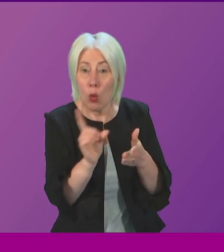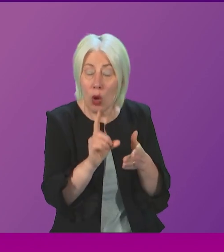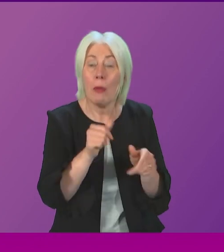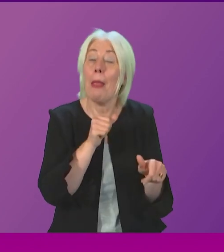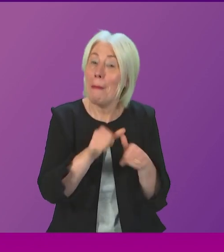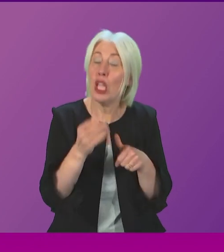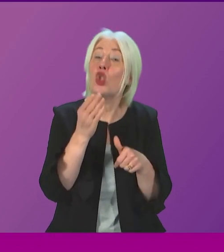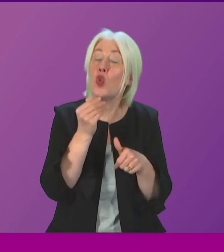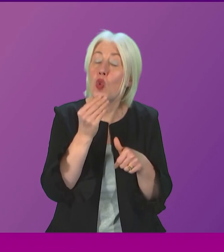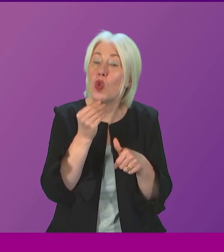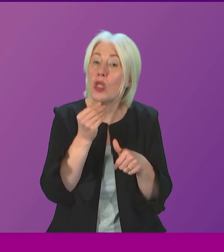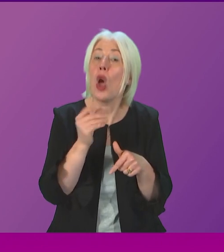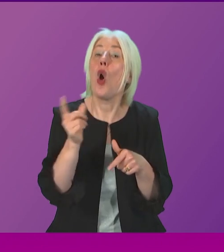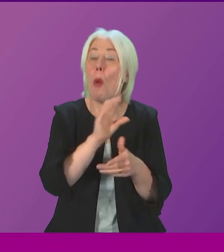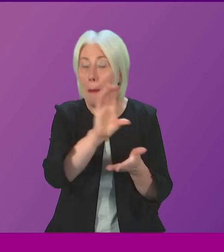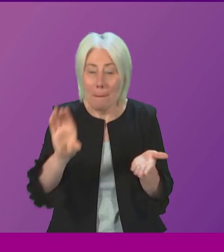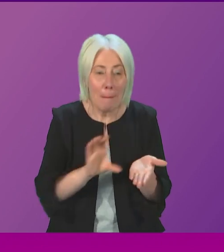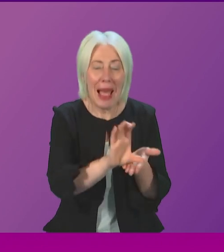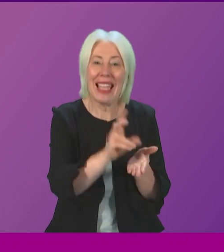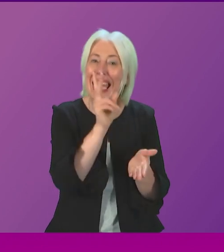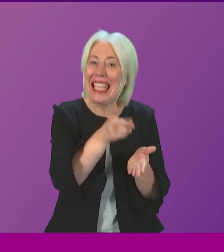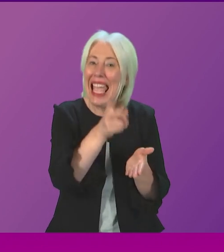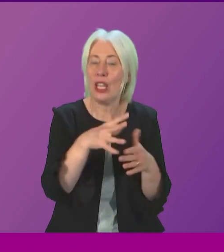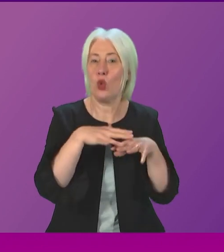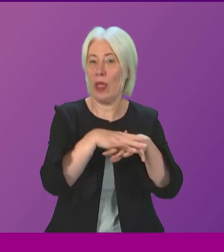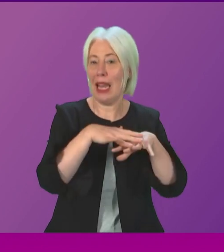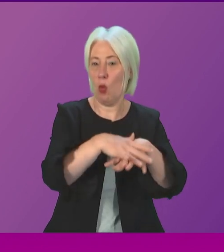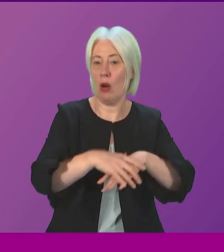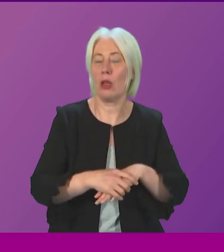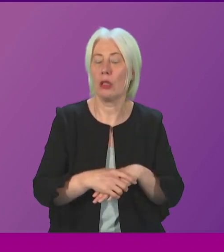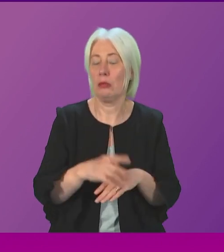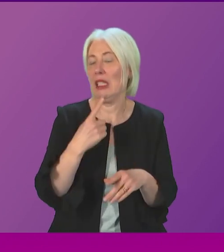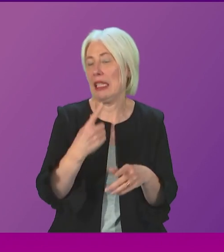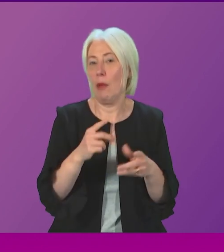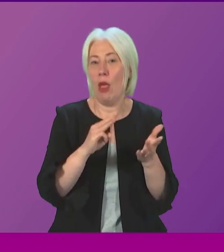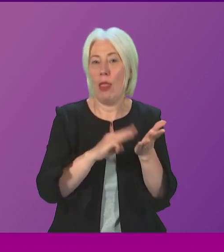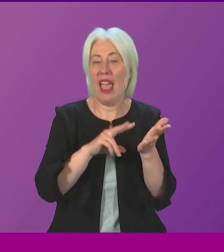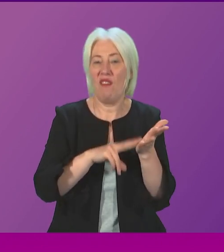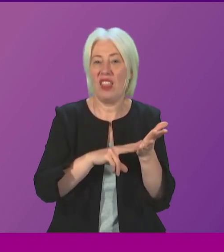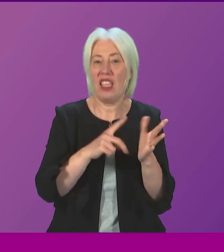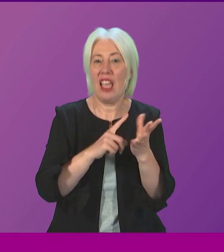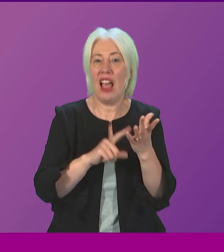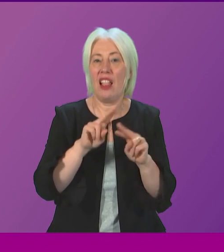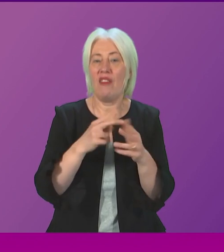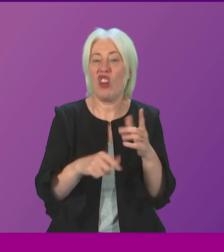best use of that money is to reinvest it back into the network. To give just one example, I mentioned the MV Alfred, which has been chartered at a cost